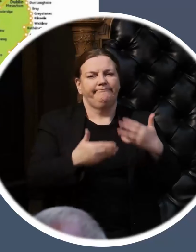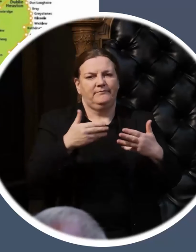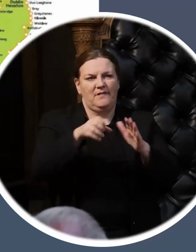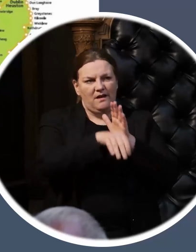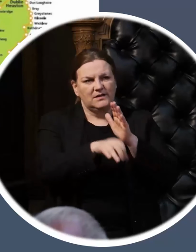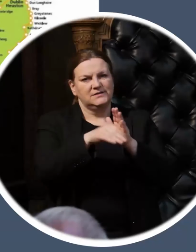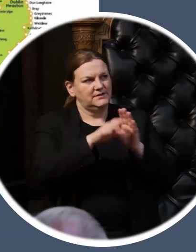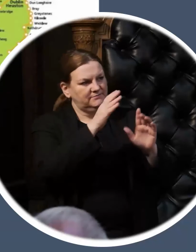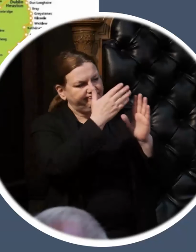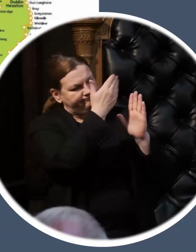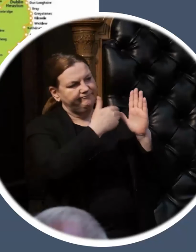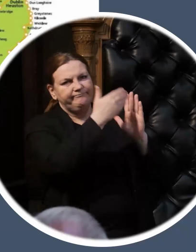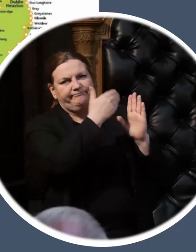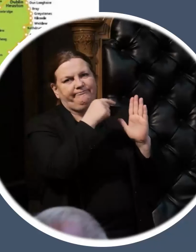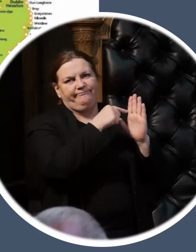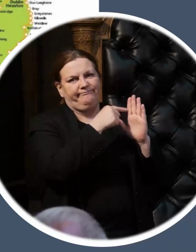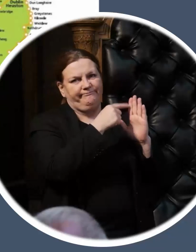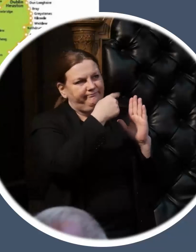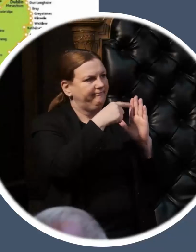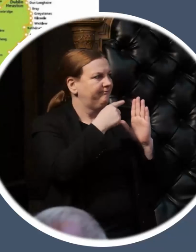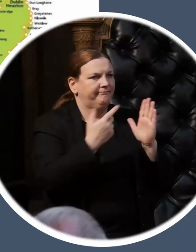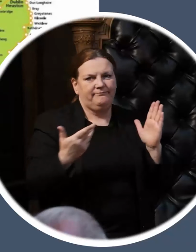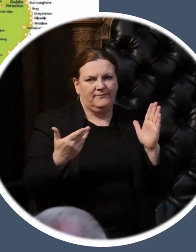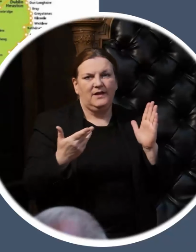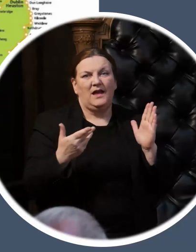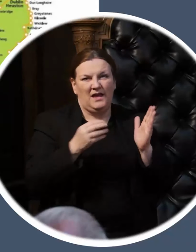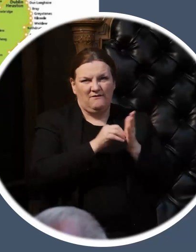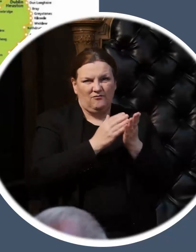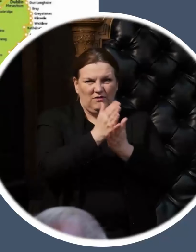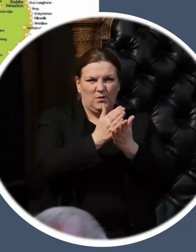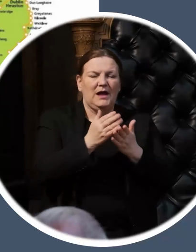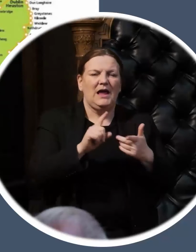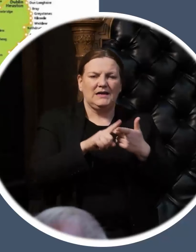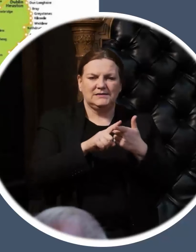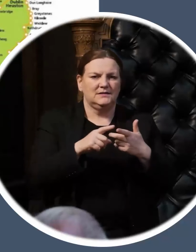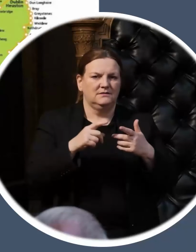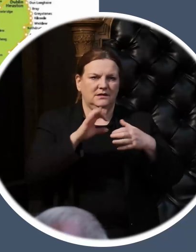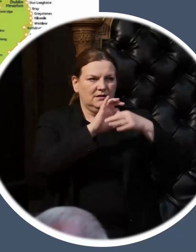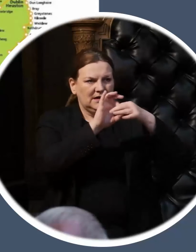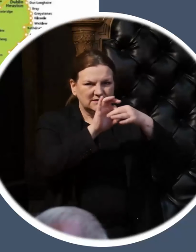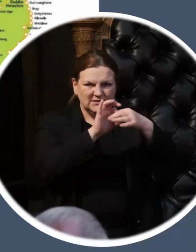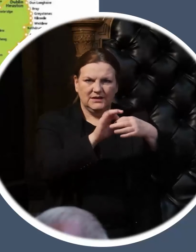railway infrastructure and by definition connectivity through transport across the island.